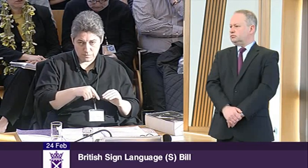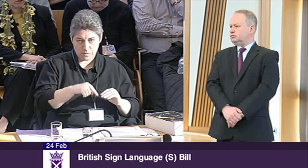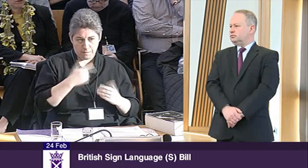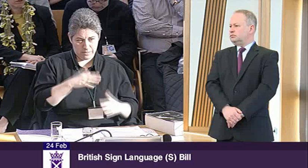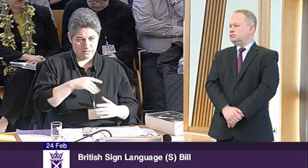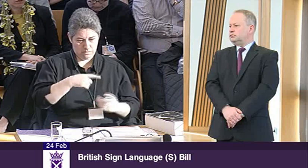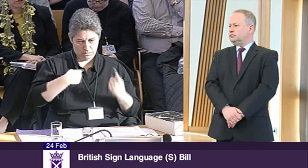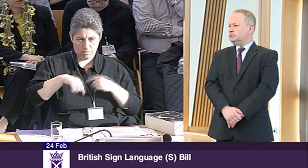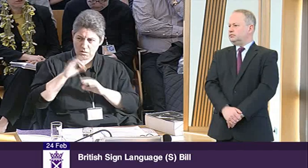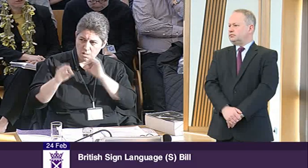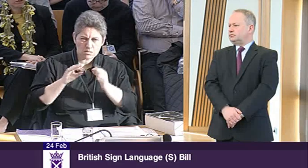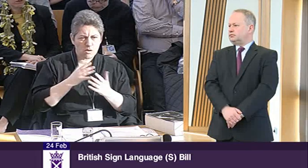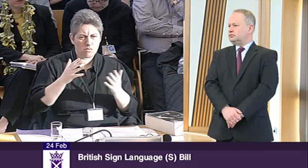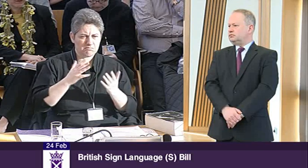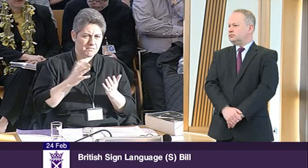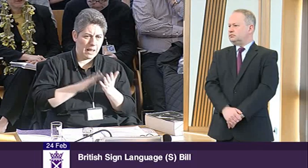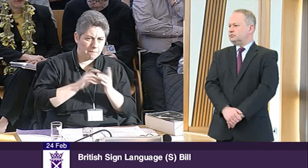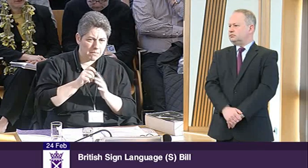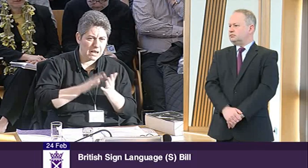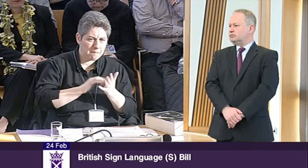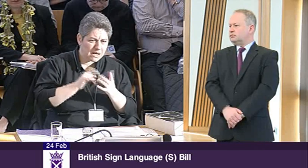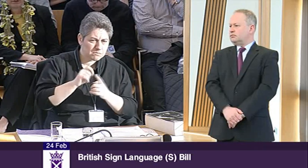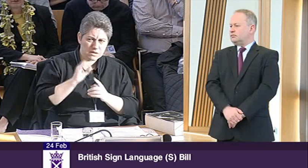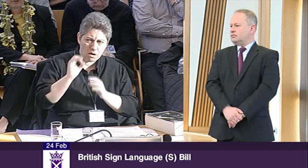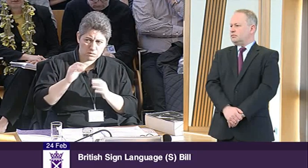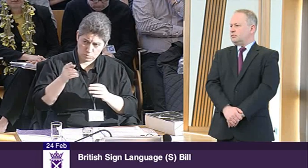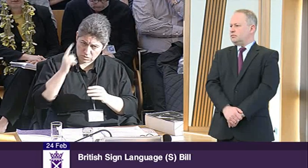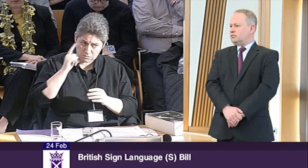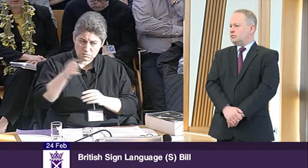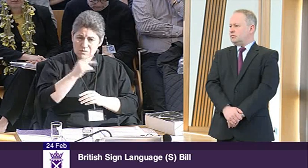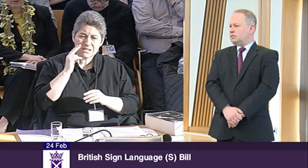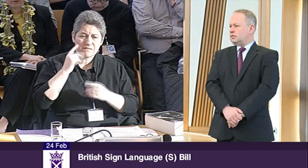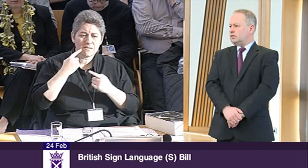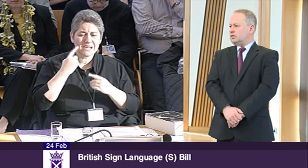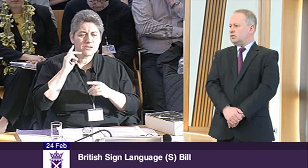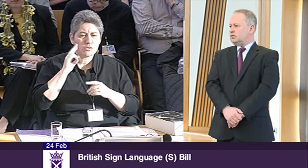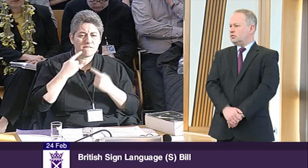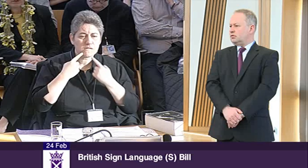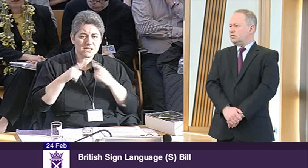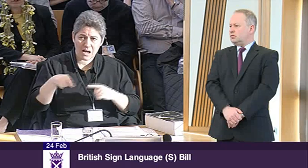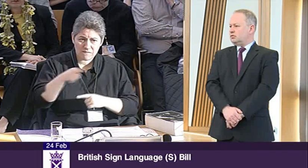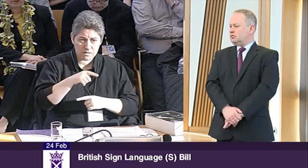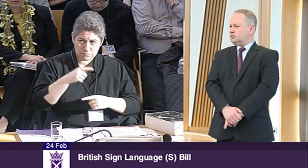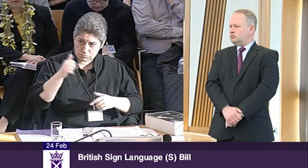important area of education for deaf children. When we ask MSPs and MPs whether deaf children